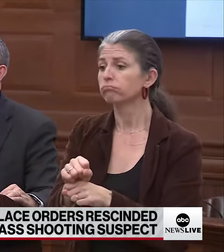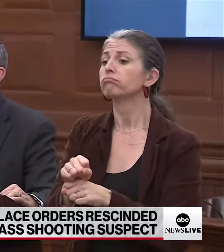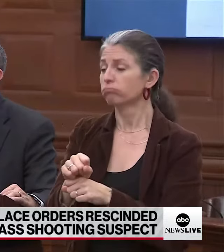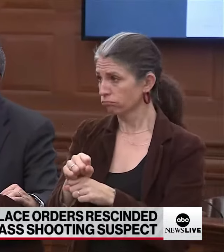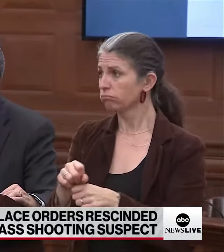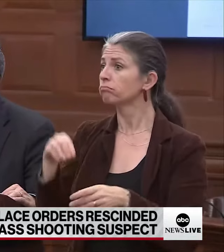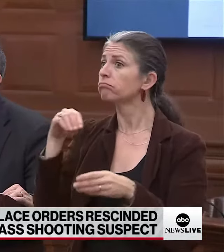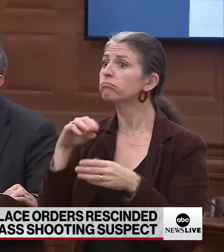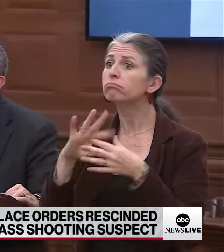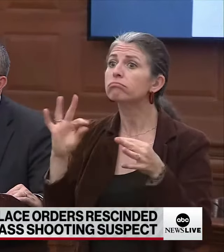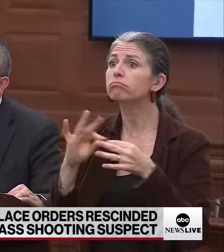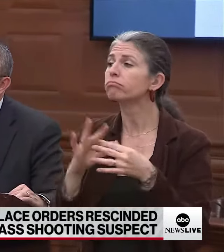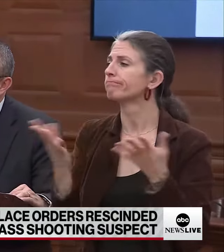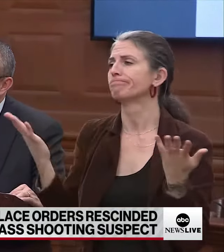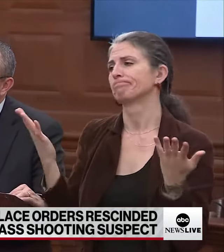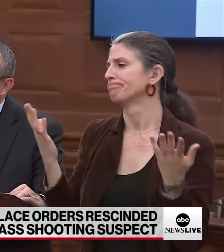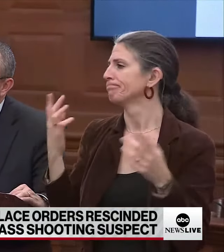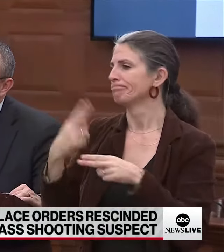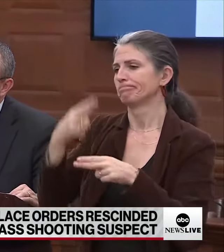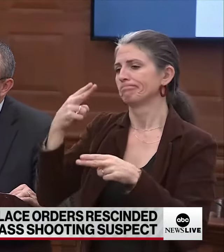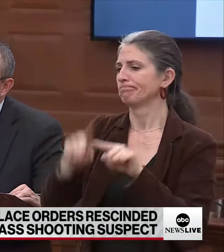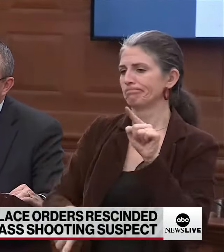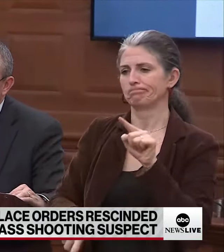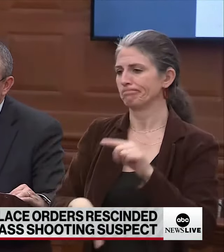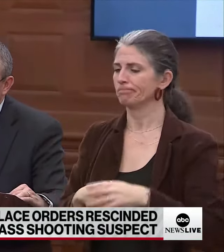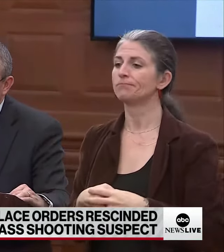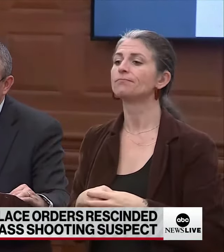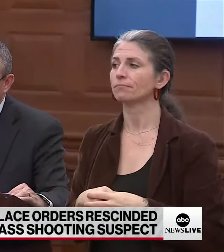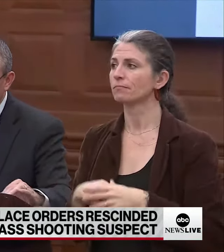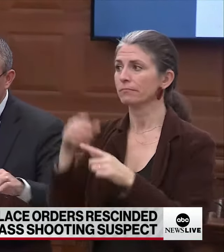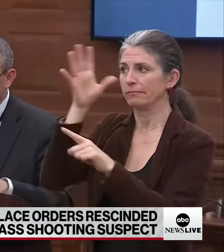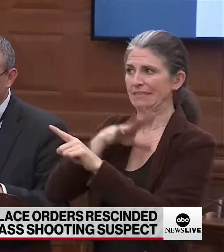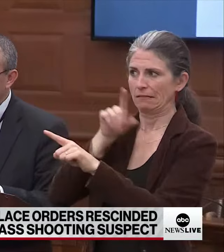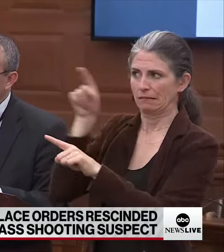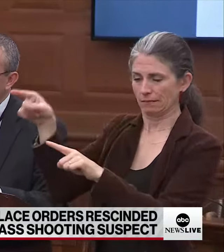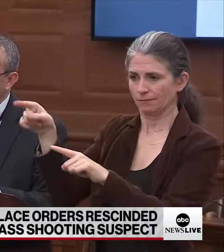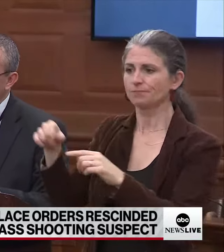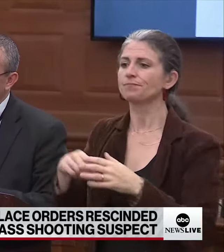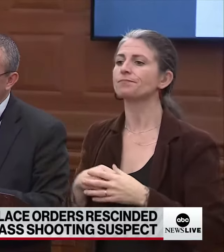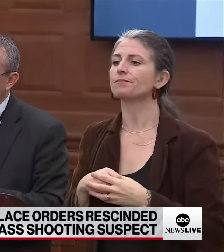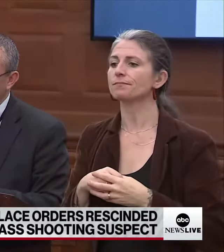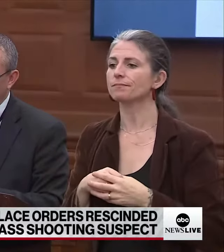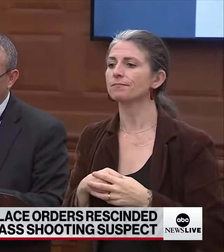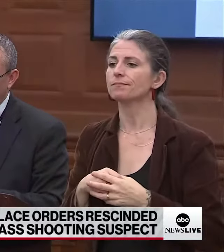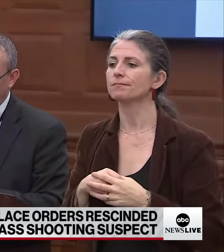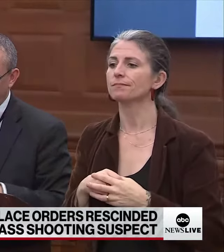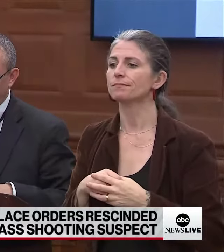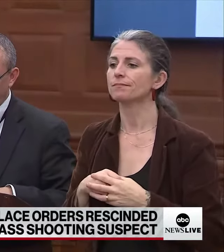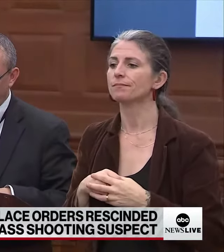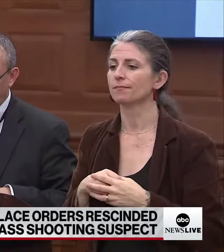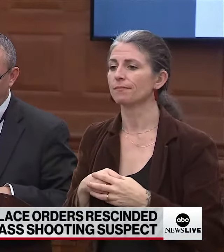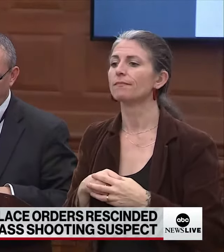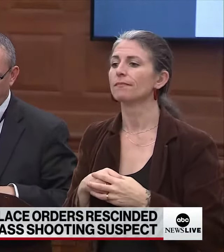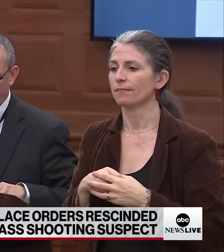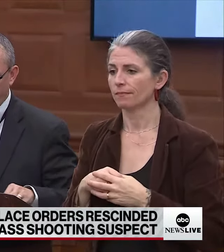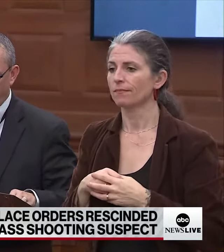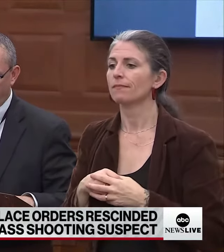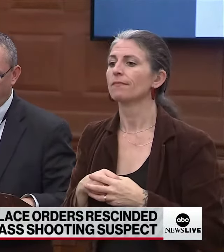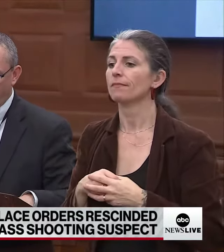I ACKNOWLEDGE THE FACT THAT A NOTE EXISTED THIS MORNING, BUT I'M NOT GOING TO GET INTO EXACTLY WHAT IT CONTAINED.